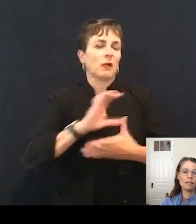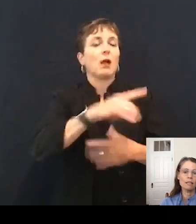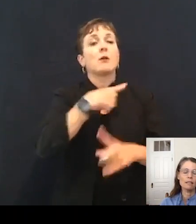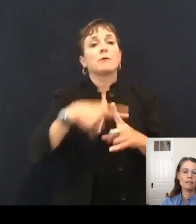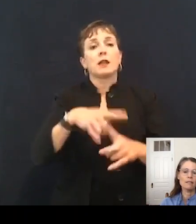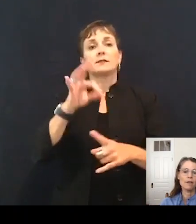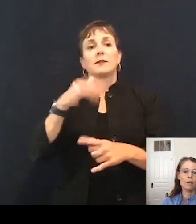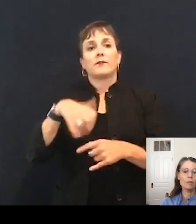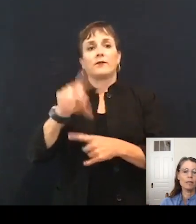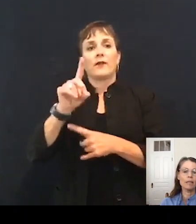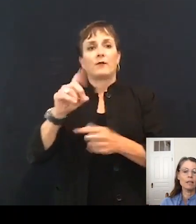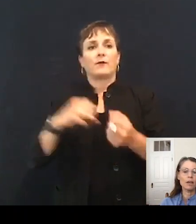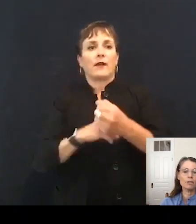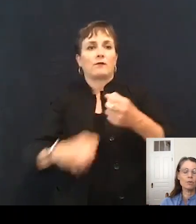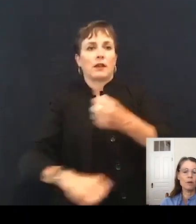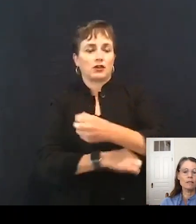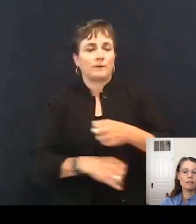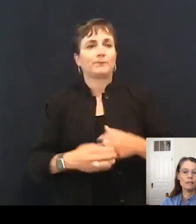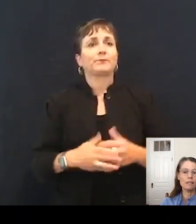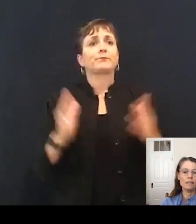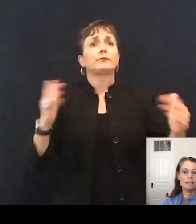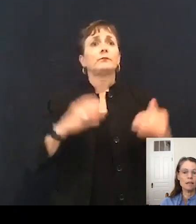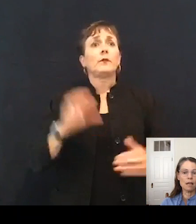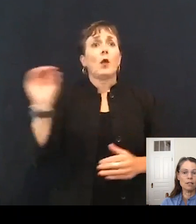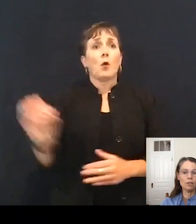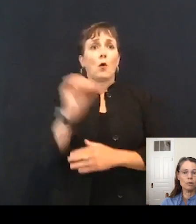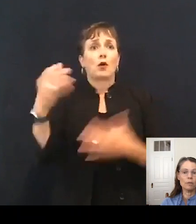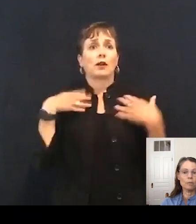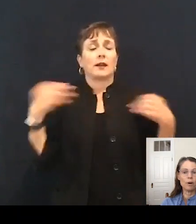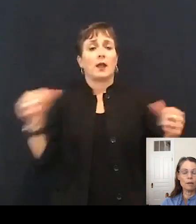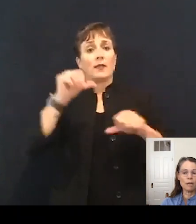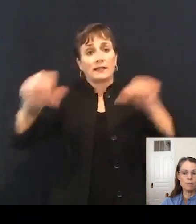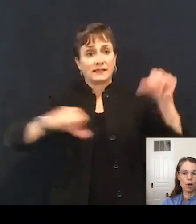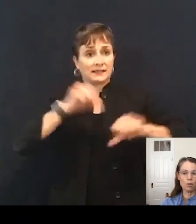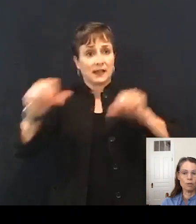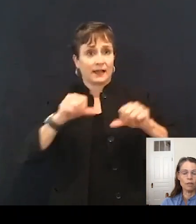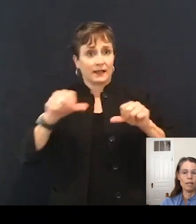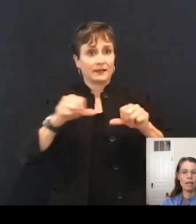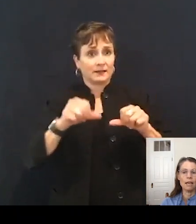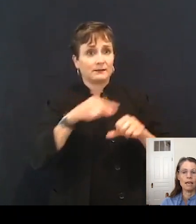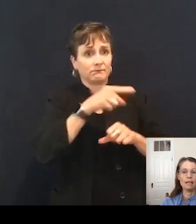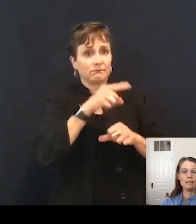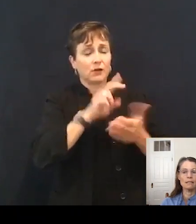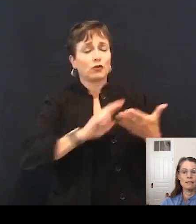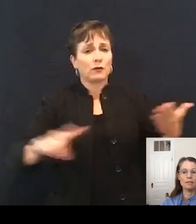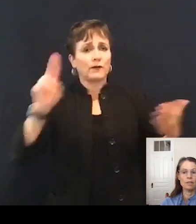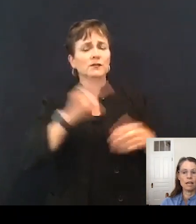John Brigande is developing an USH1C non-human primate model,